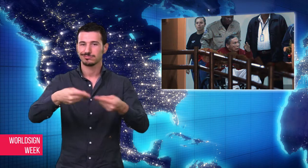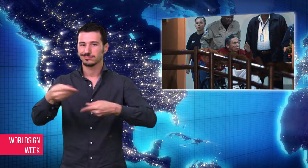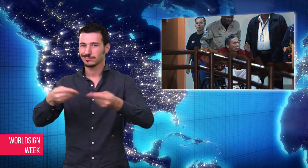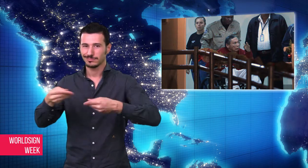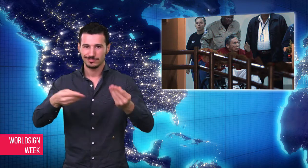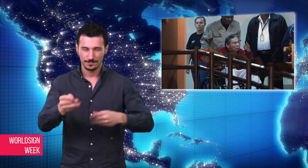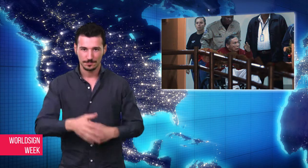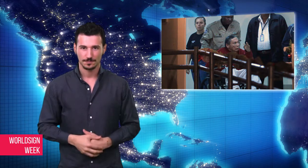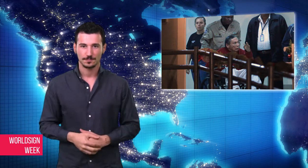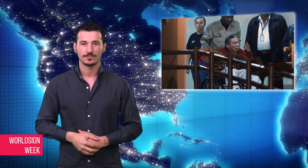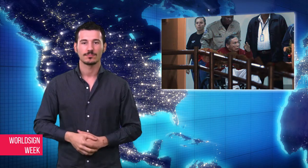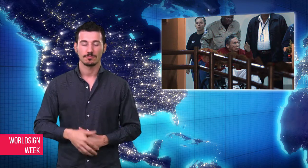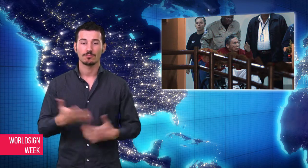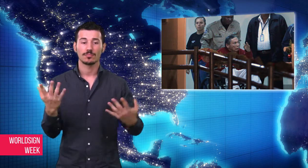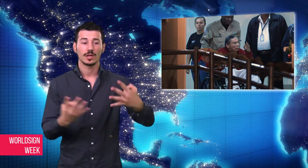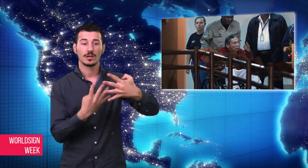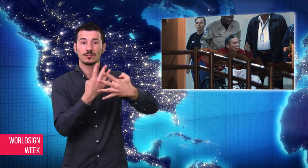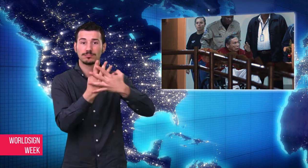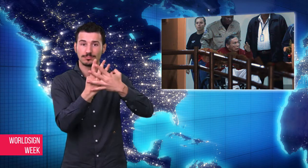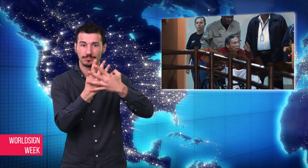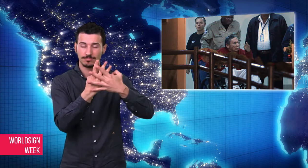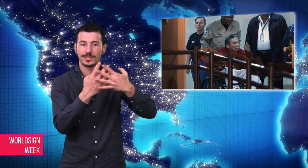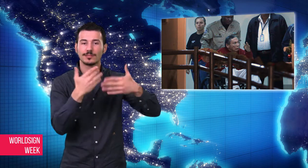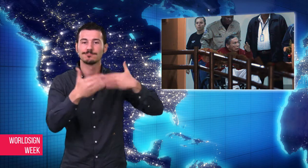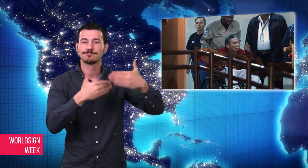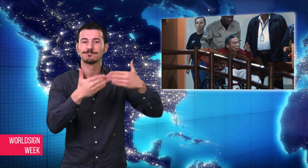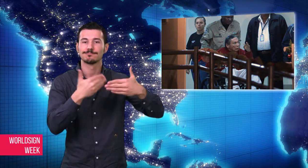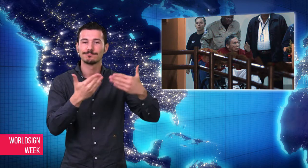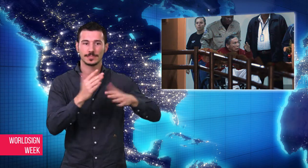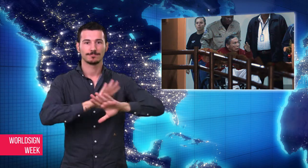imprisoned in France for another four